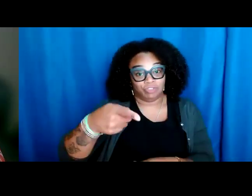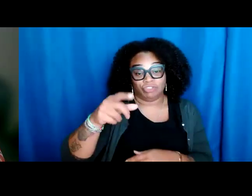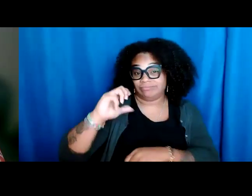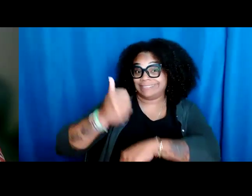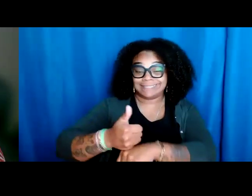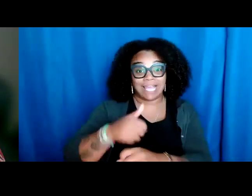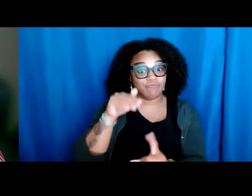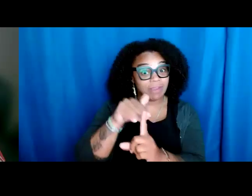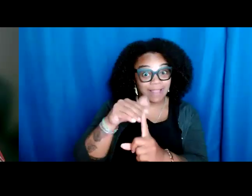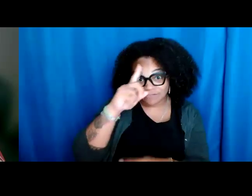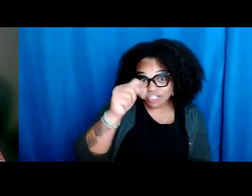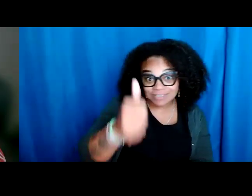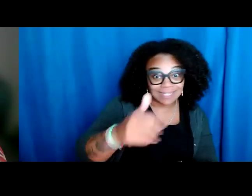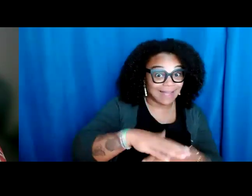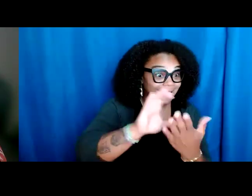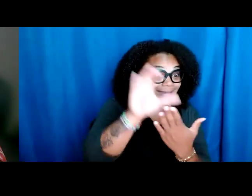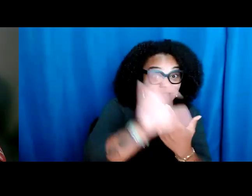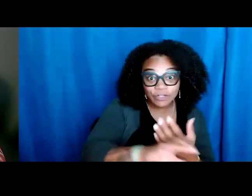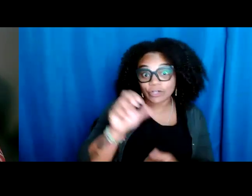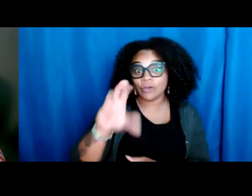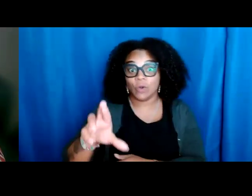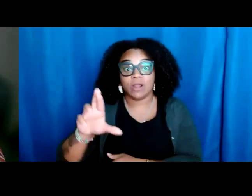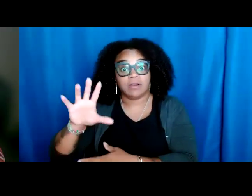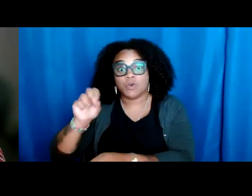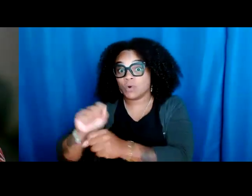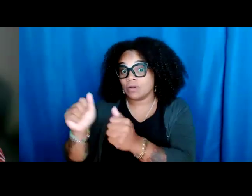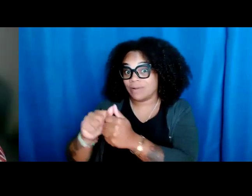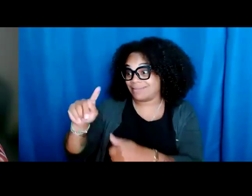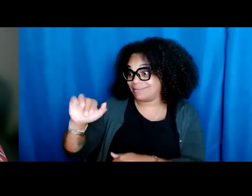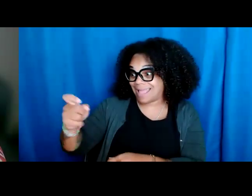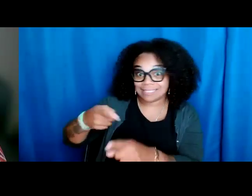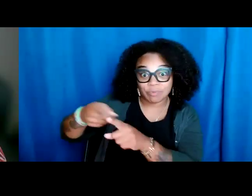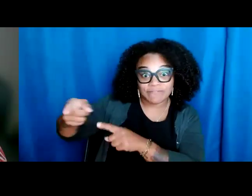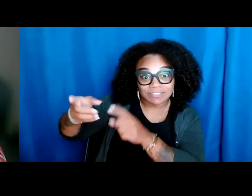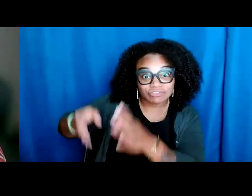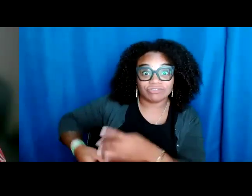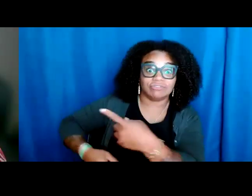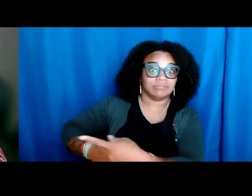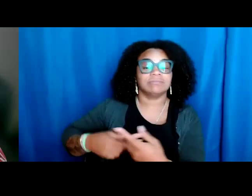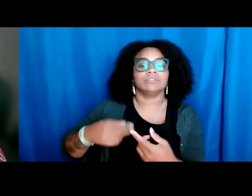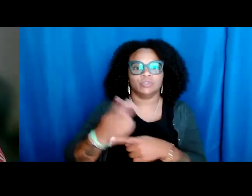work where a tax professional if needed, and use the 1040-ES Worksheet to stay ahead of